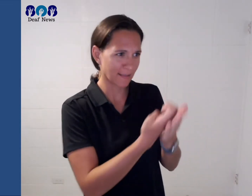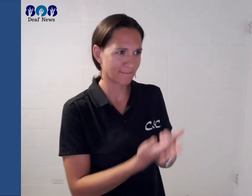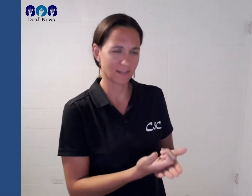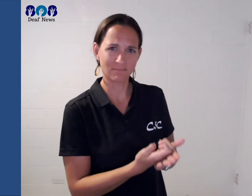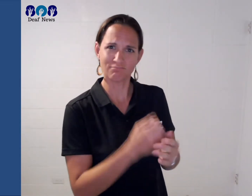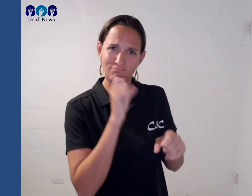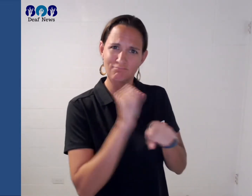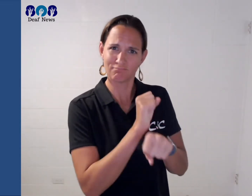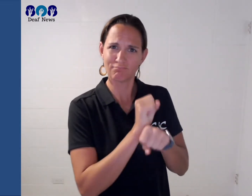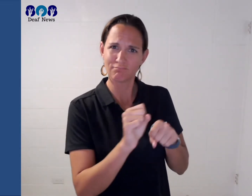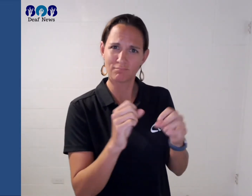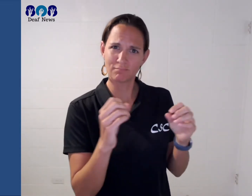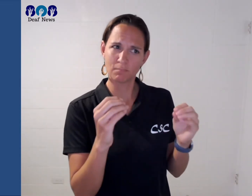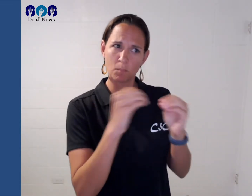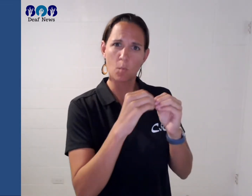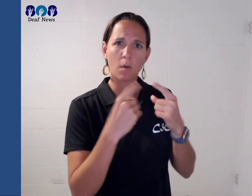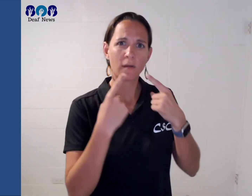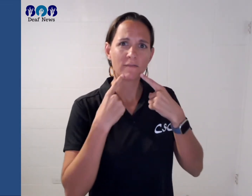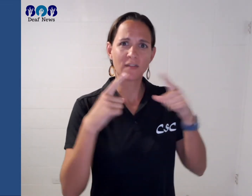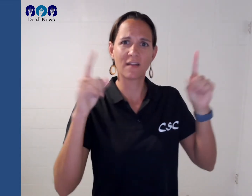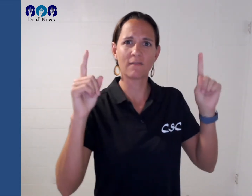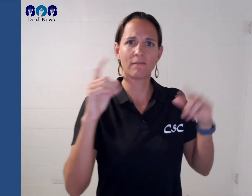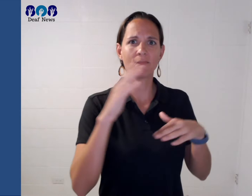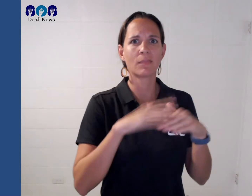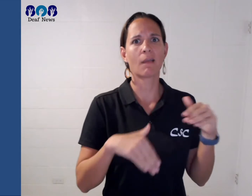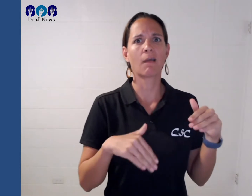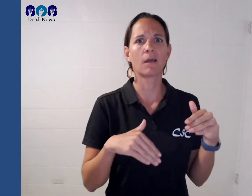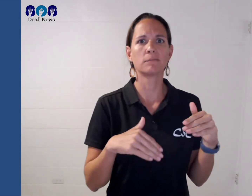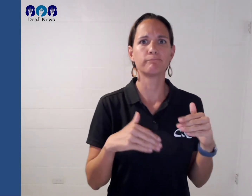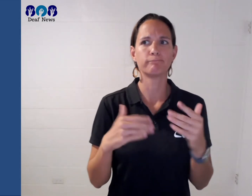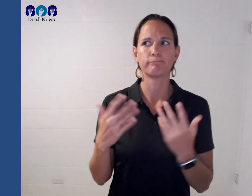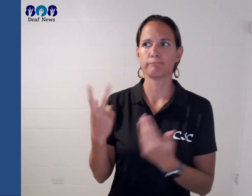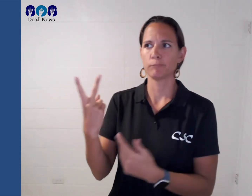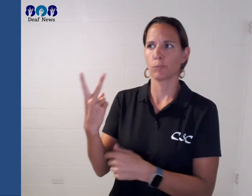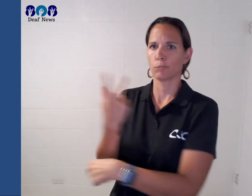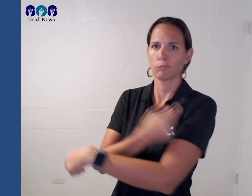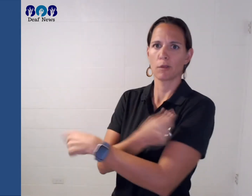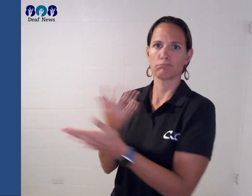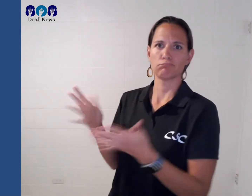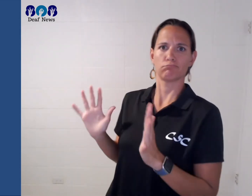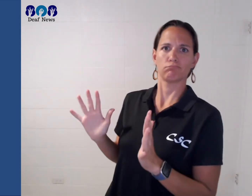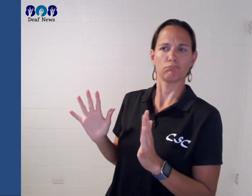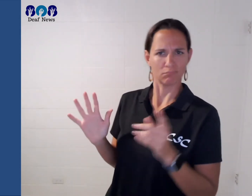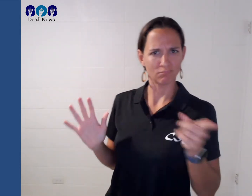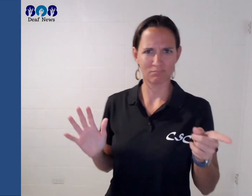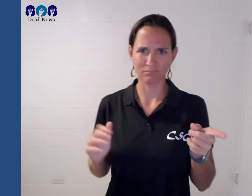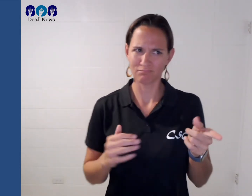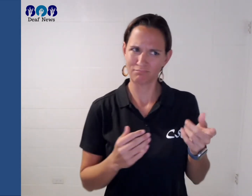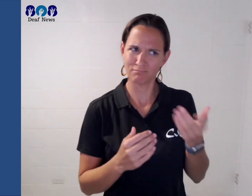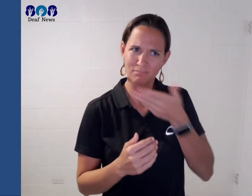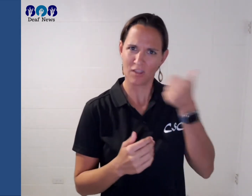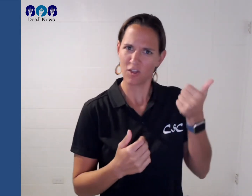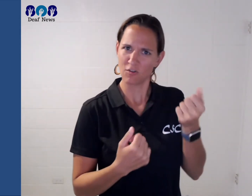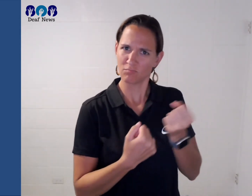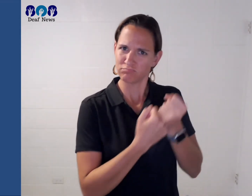There is already evidence that having the booster is more effective than only having 2 shots.